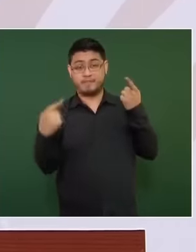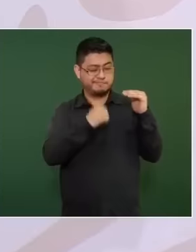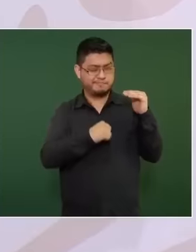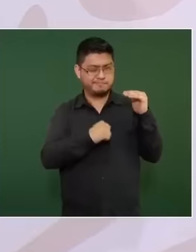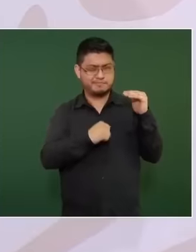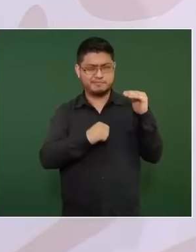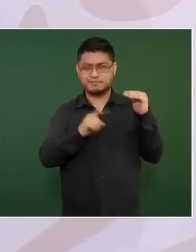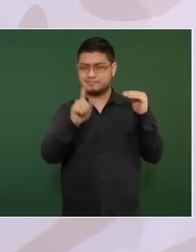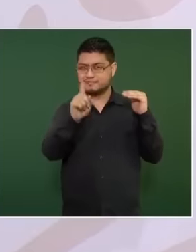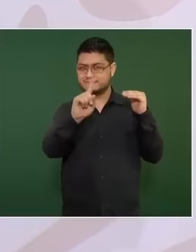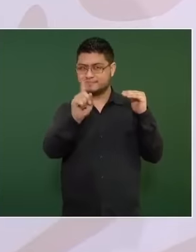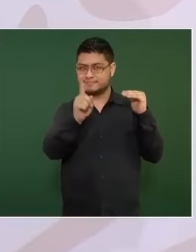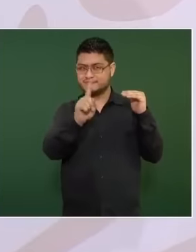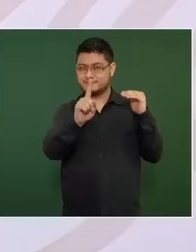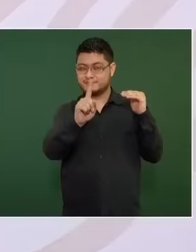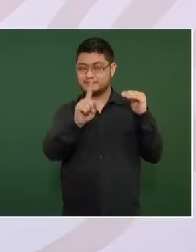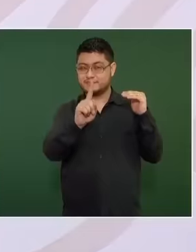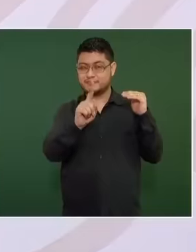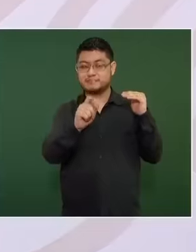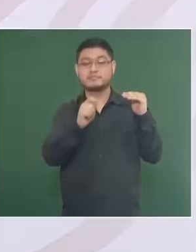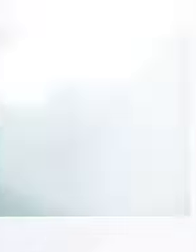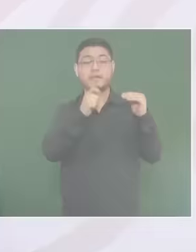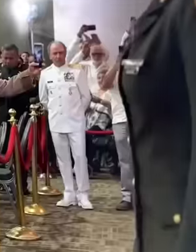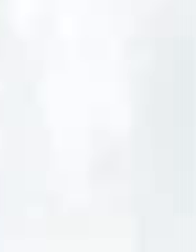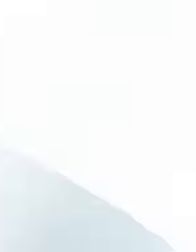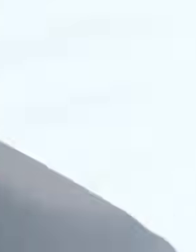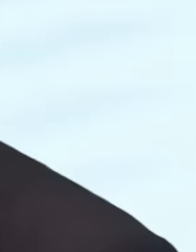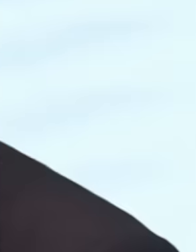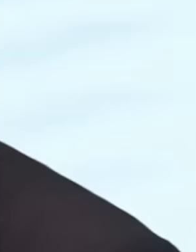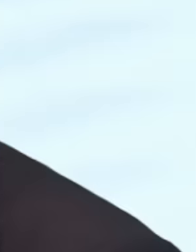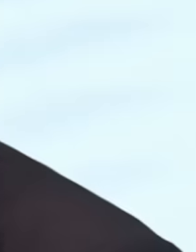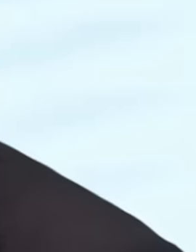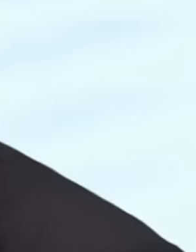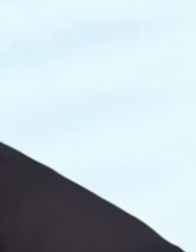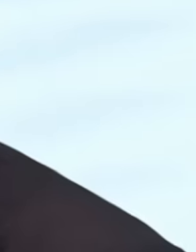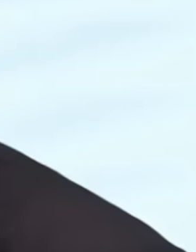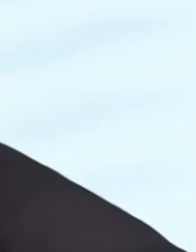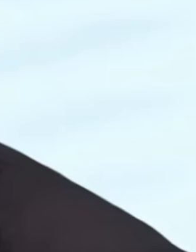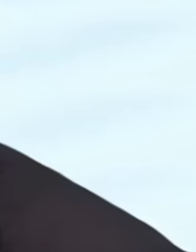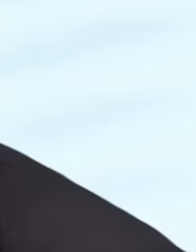in many sectors such as businessmen, owners of telecommunications media,